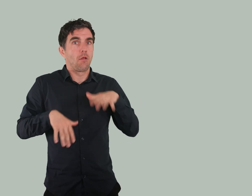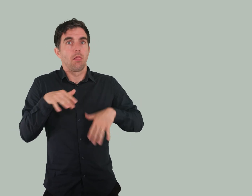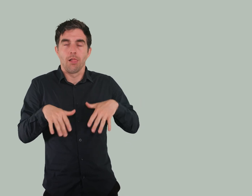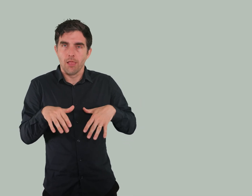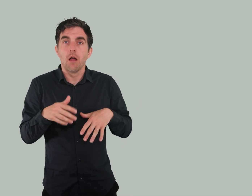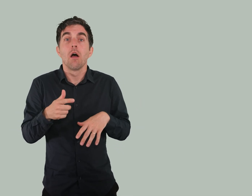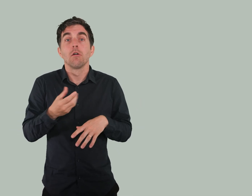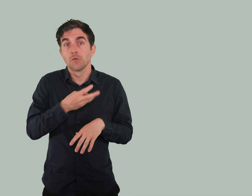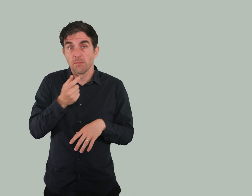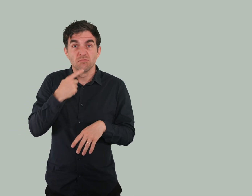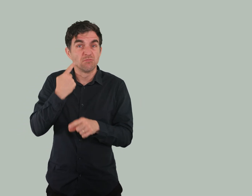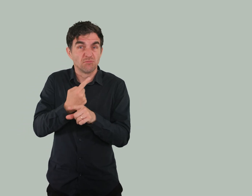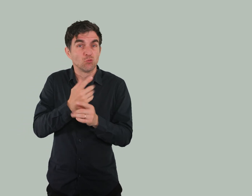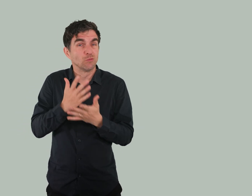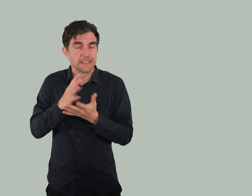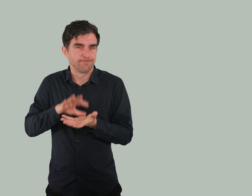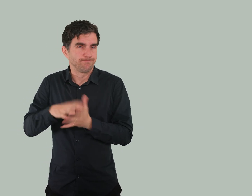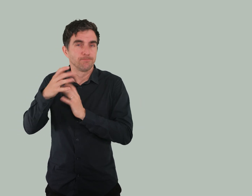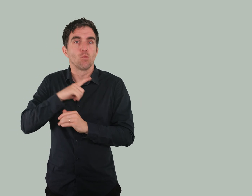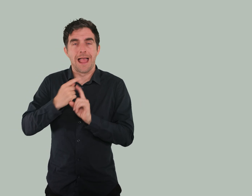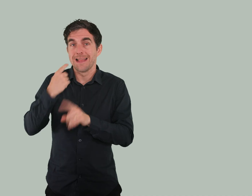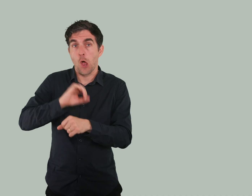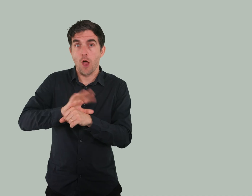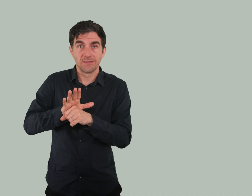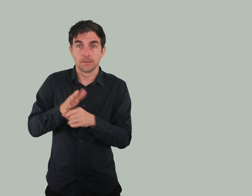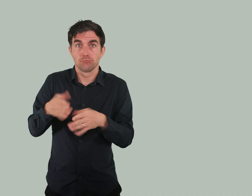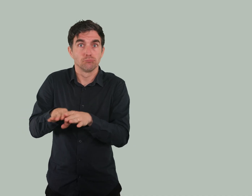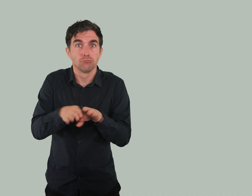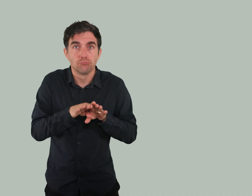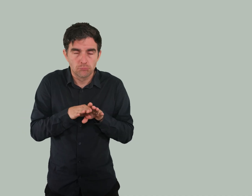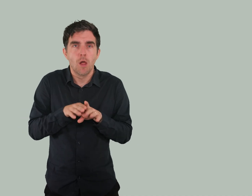Some reflects disruption during the pandemic.